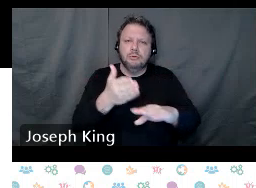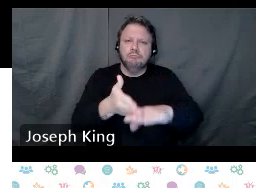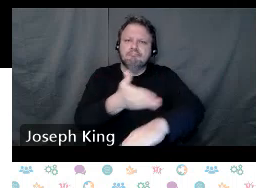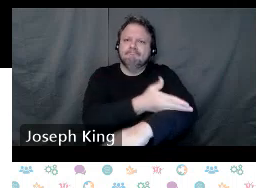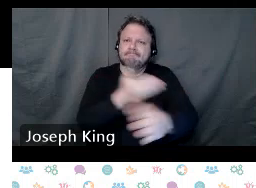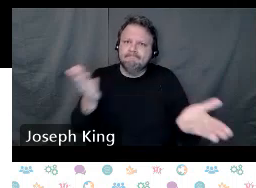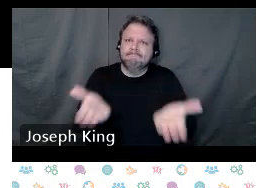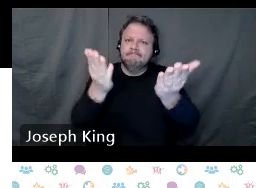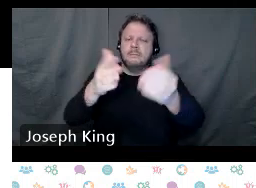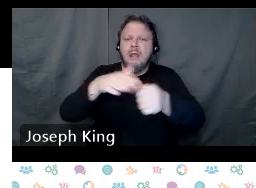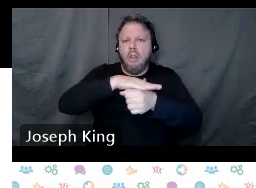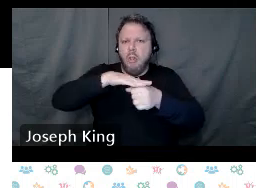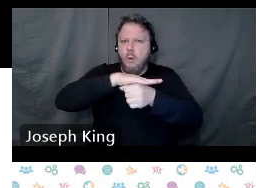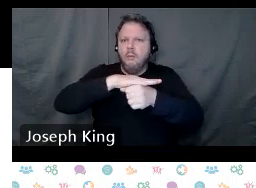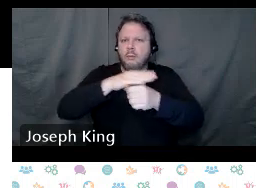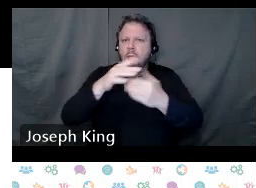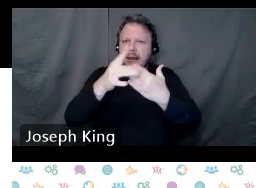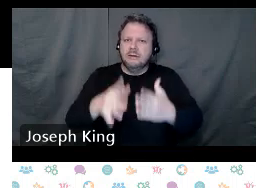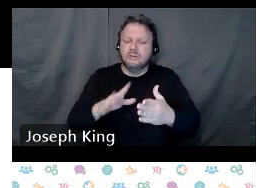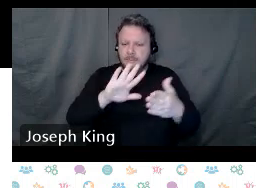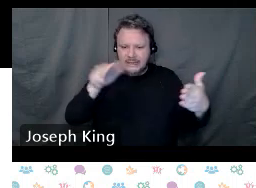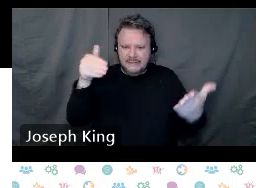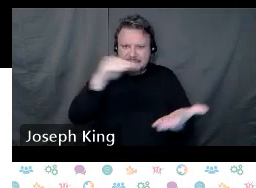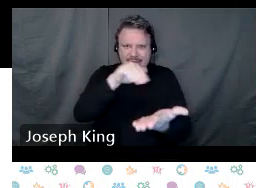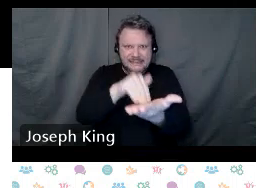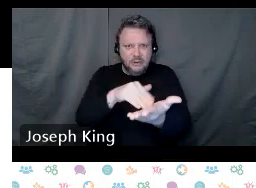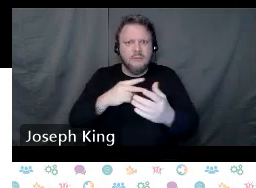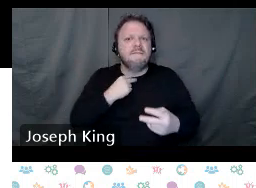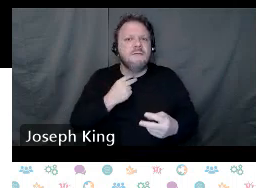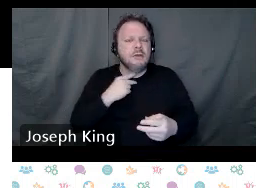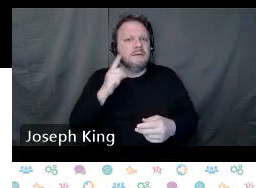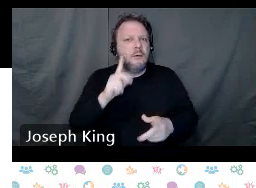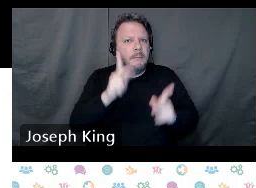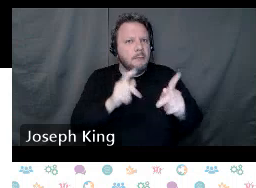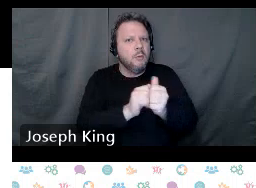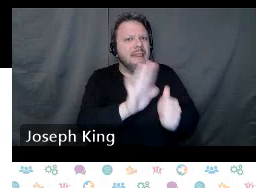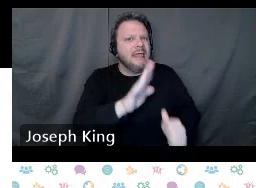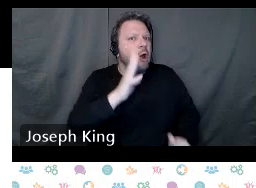leadership and centered the voices of those with lived experience,